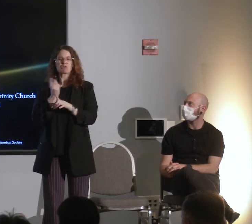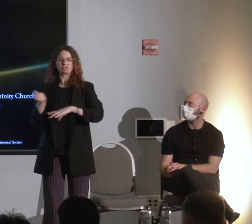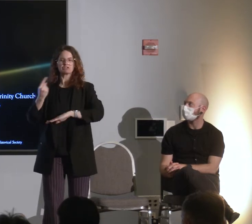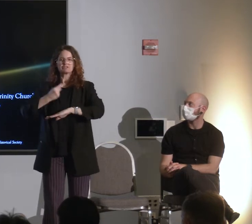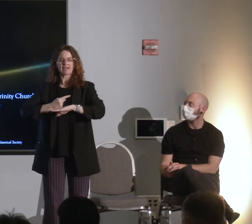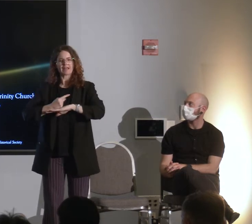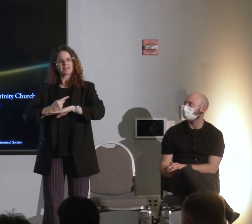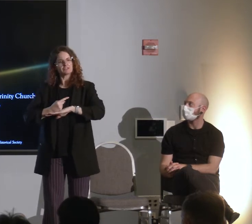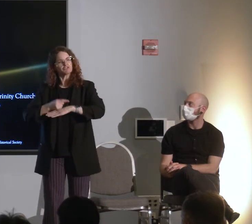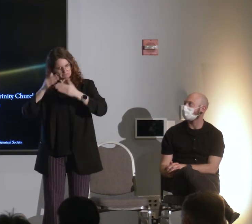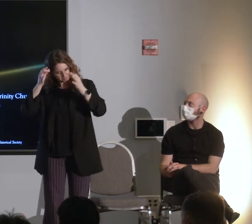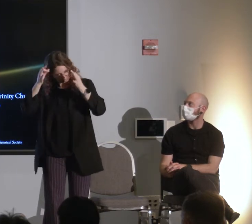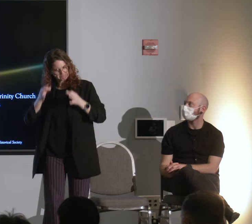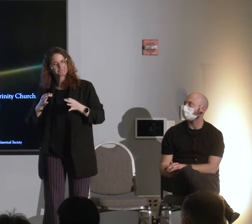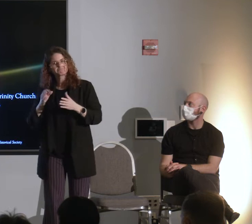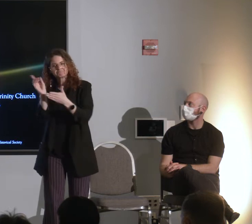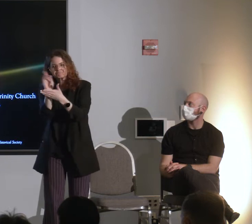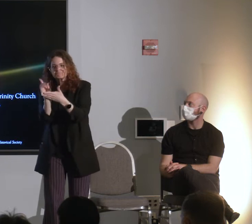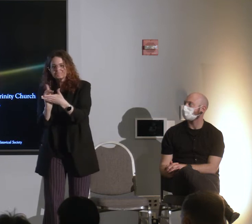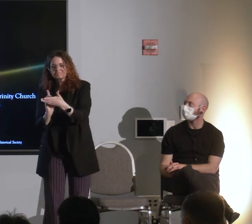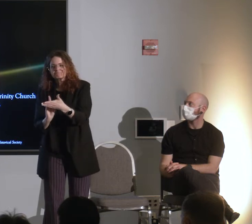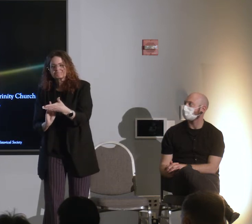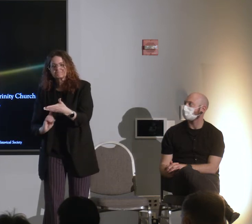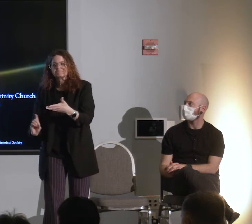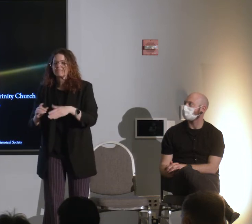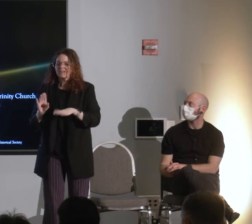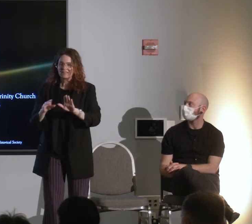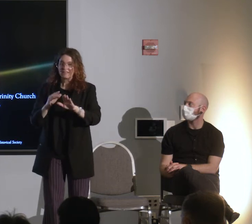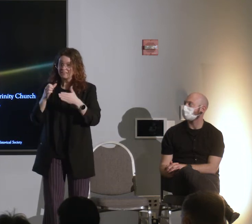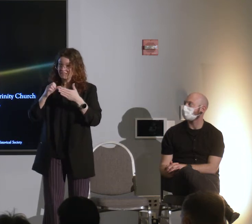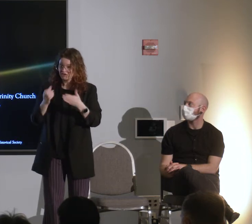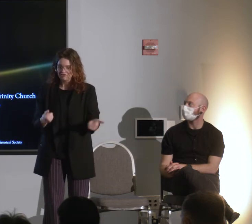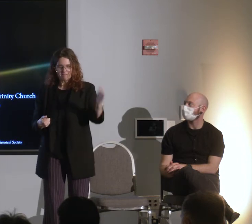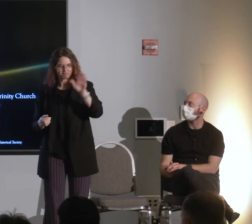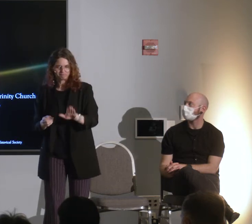simply went about doing what he loved best. He turned the letter over, picked up his pencil